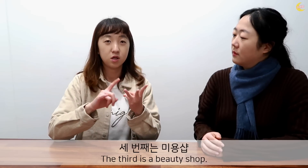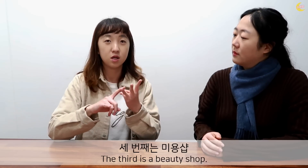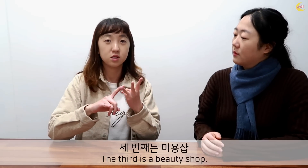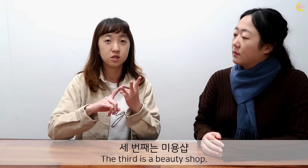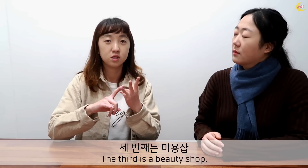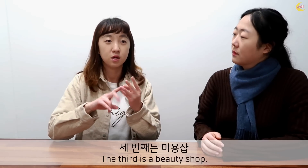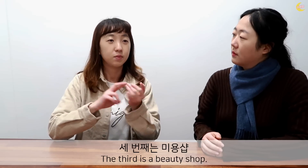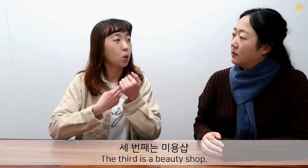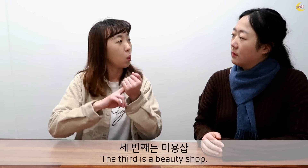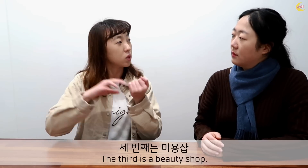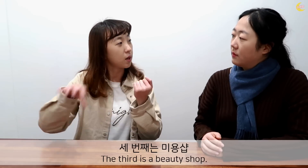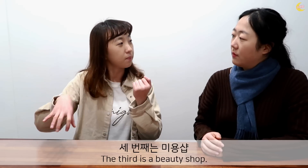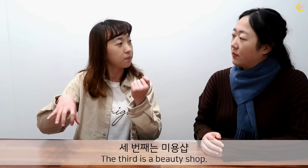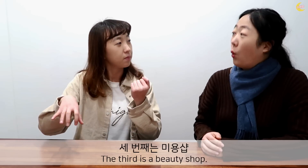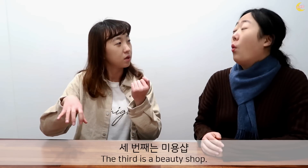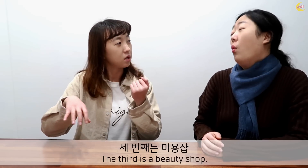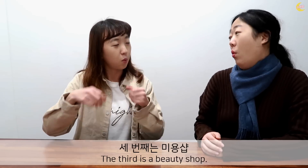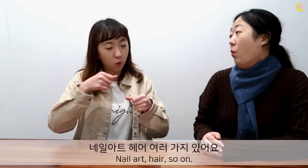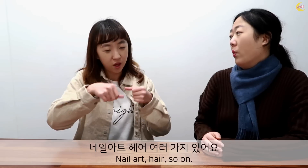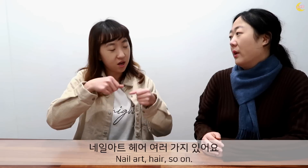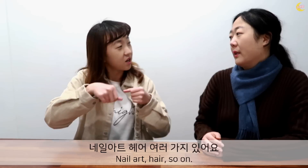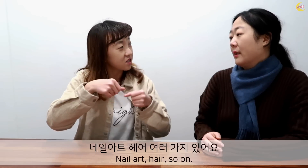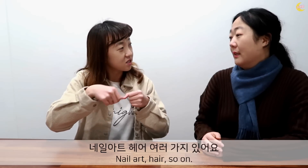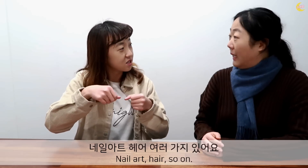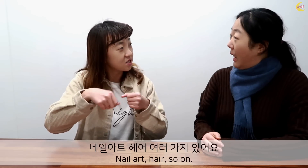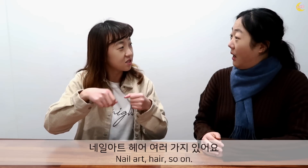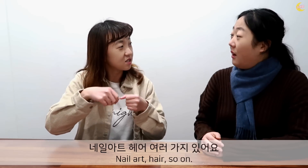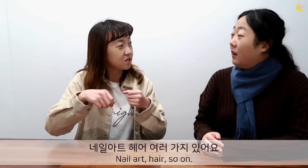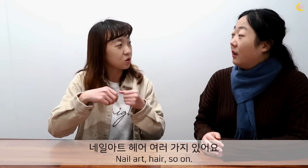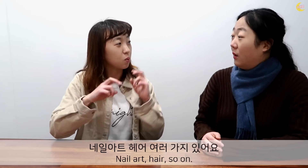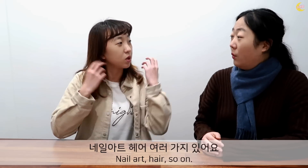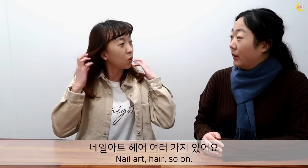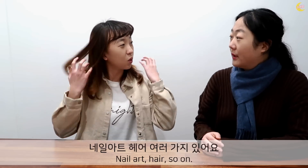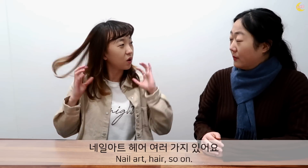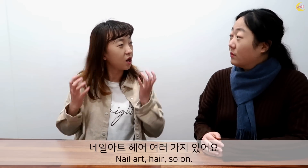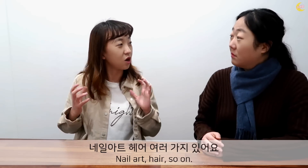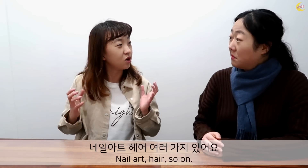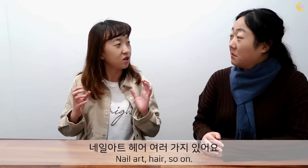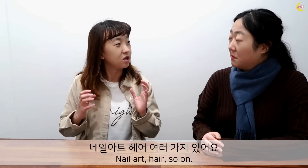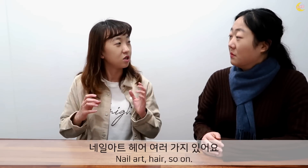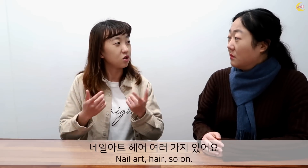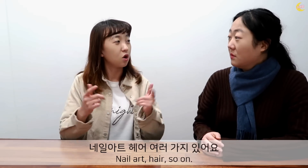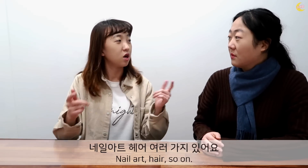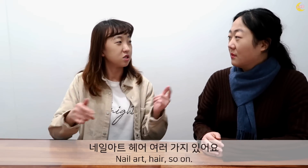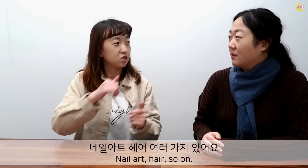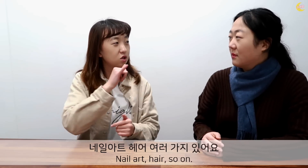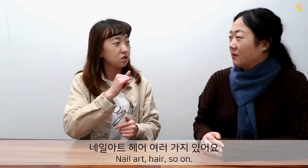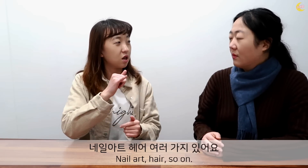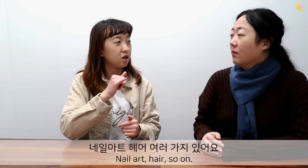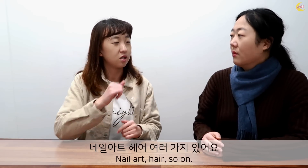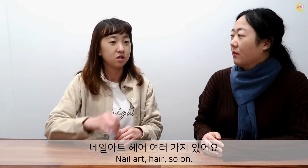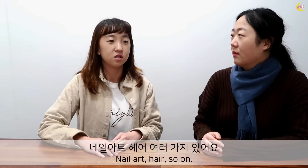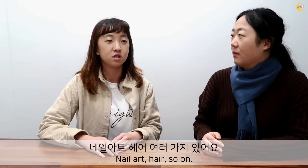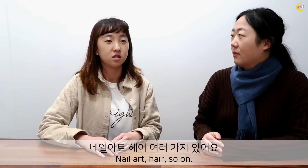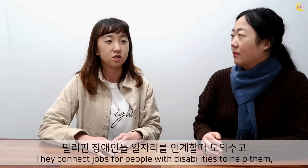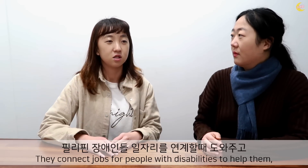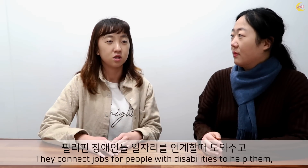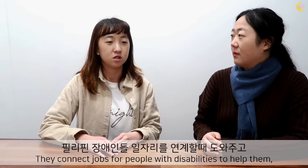The third is a beauty shop. Nail art, hair, so on.